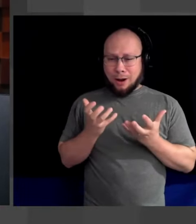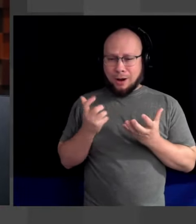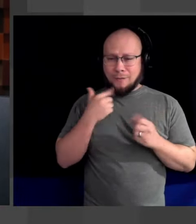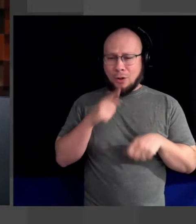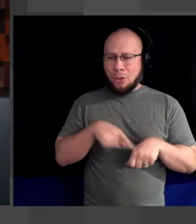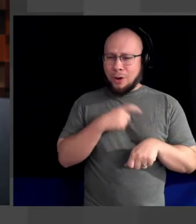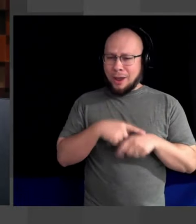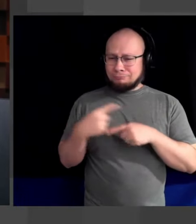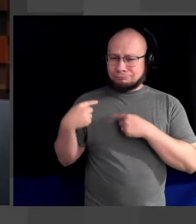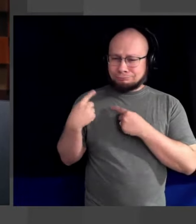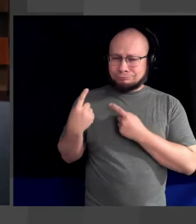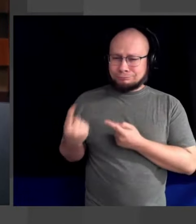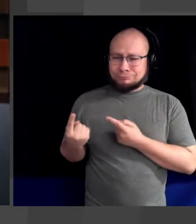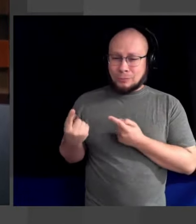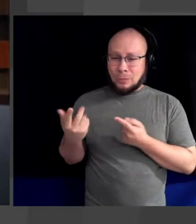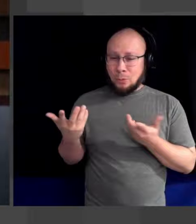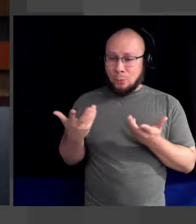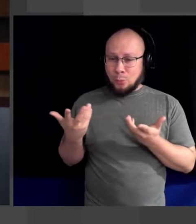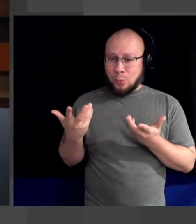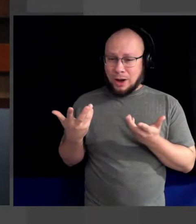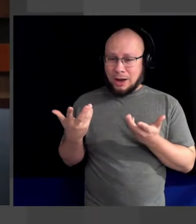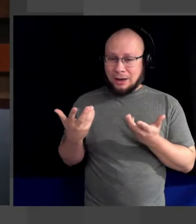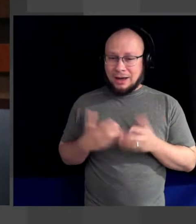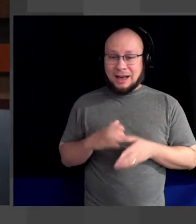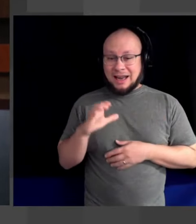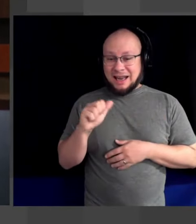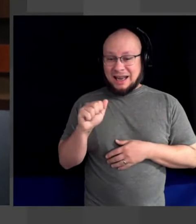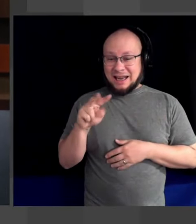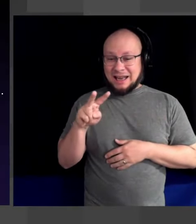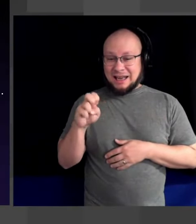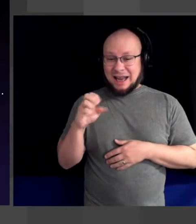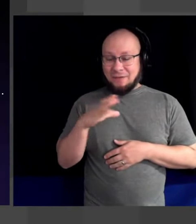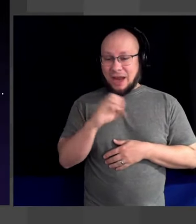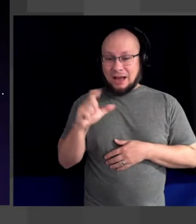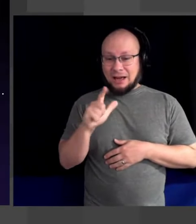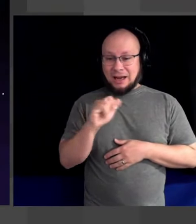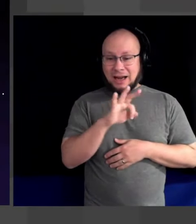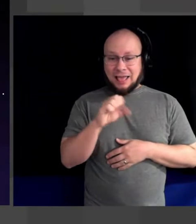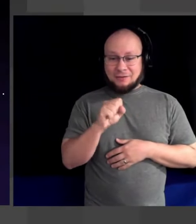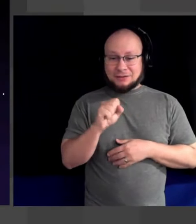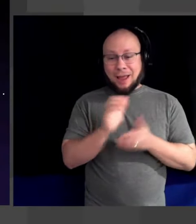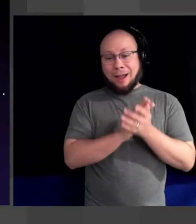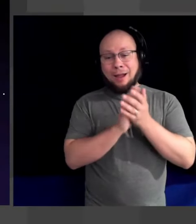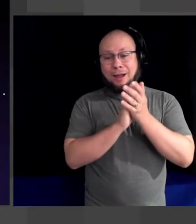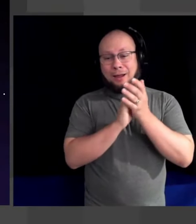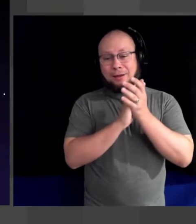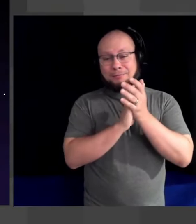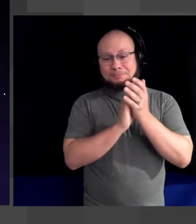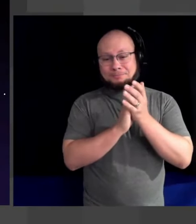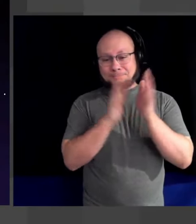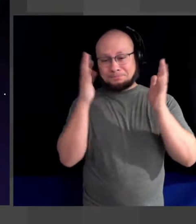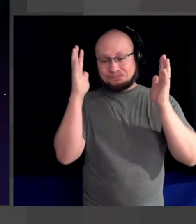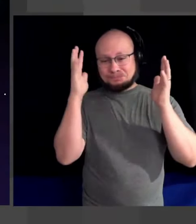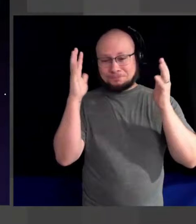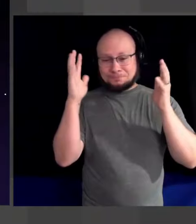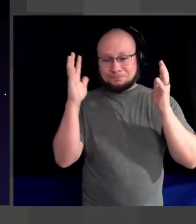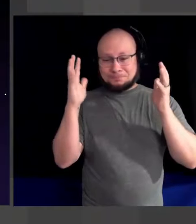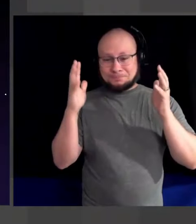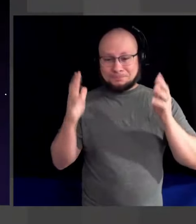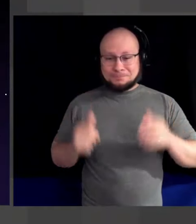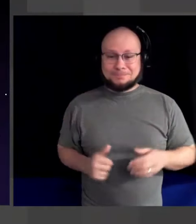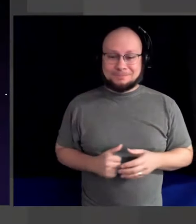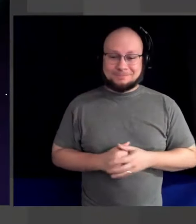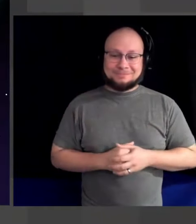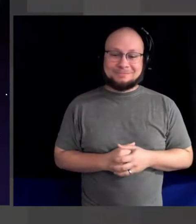AND SO MANY OF US AS WELL HAS